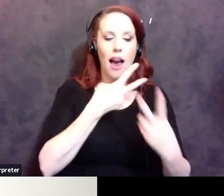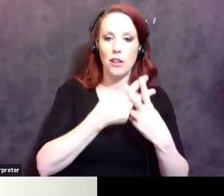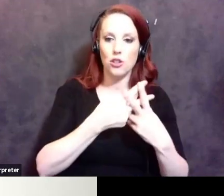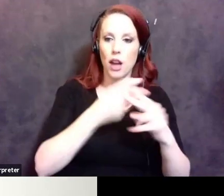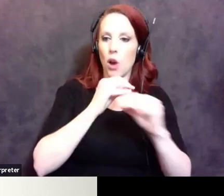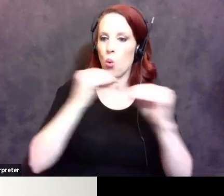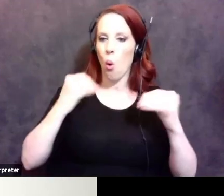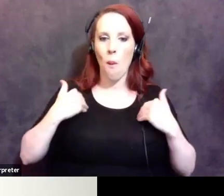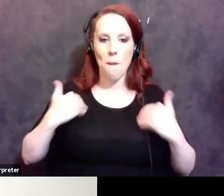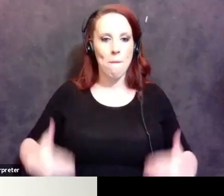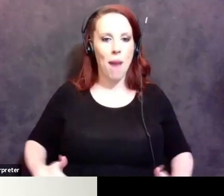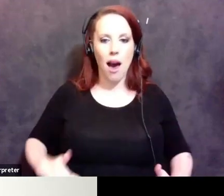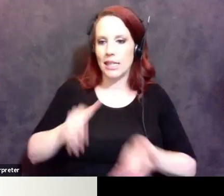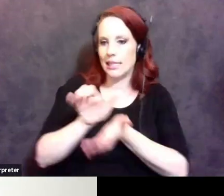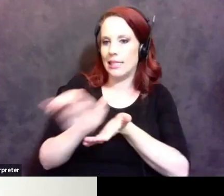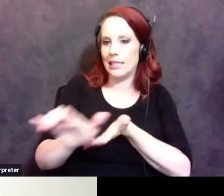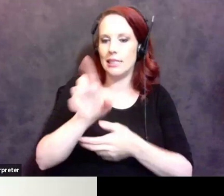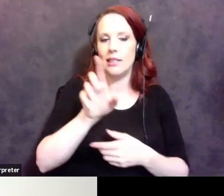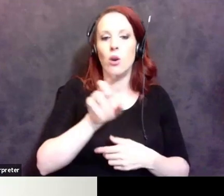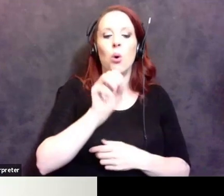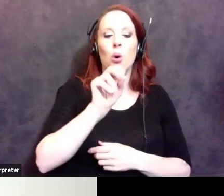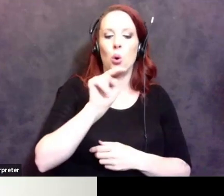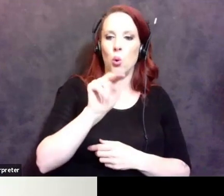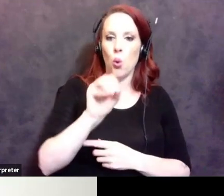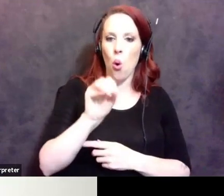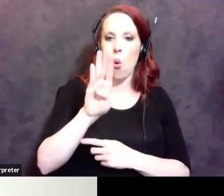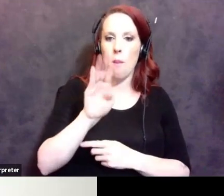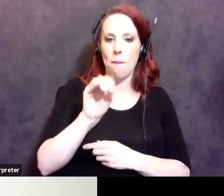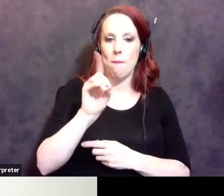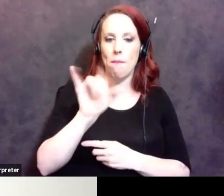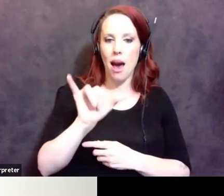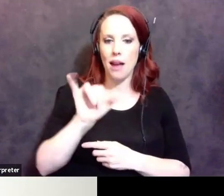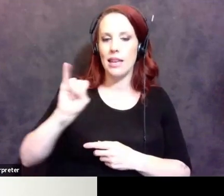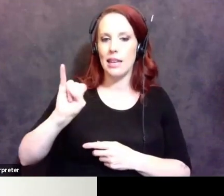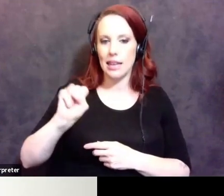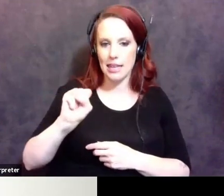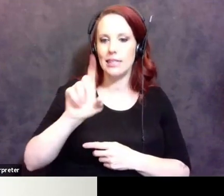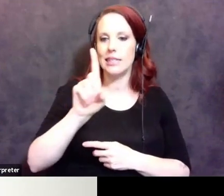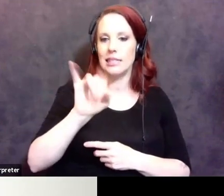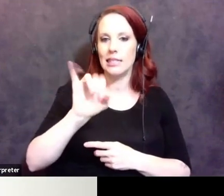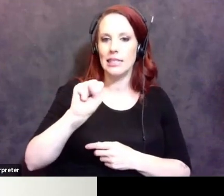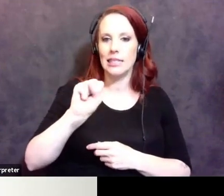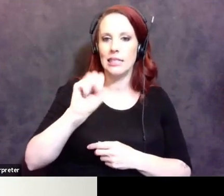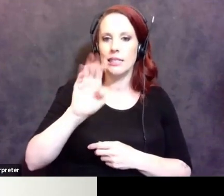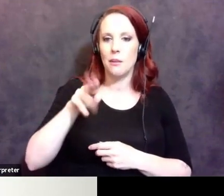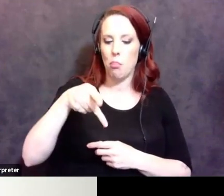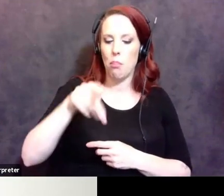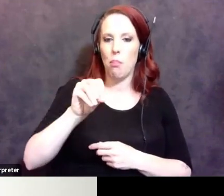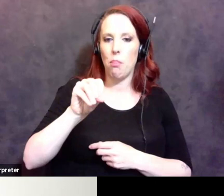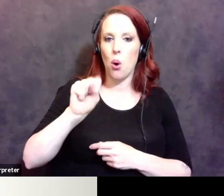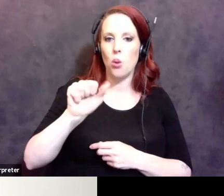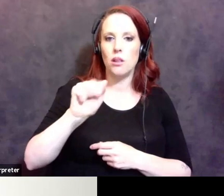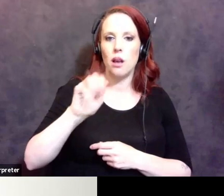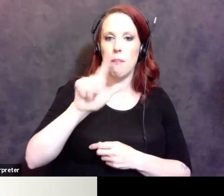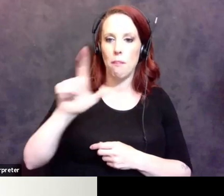can go to nobodyisdisposable.org to find template letters to send to officials and at the core